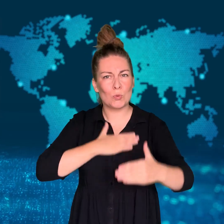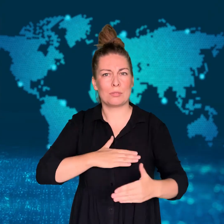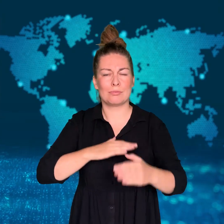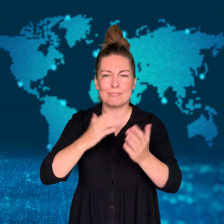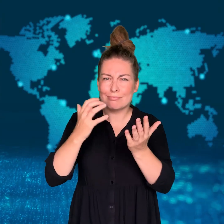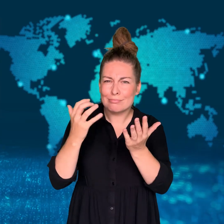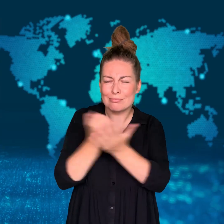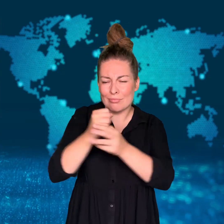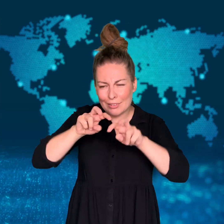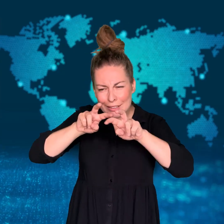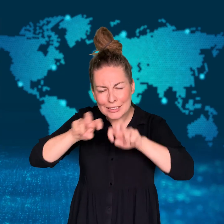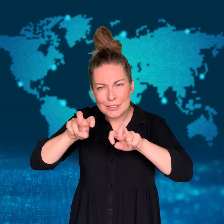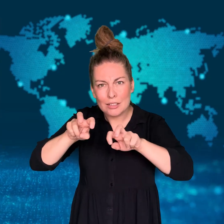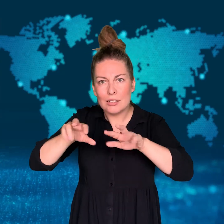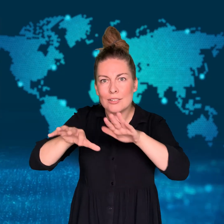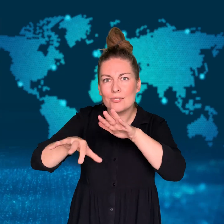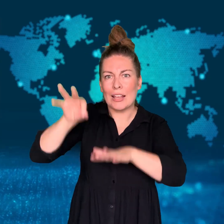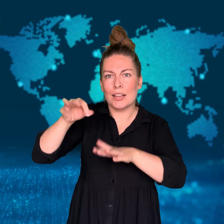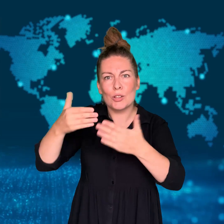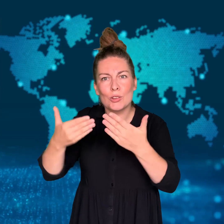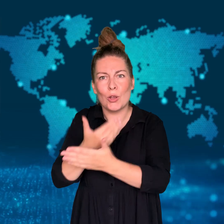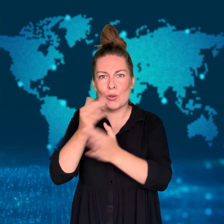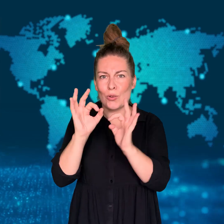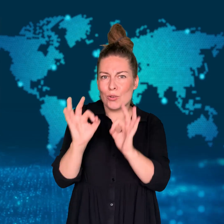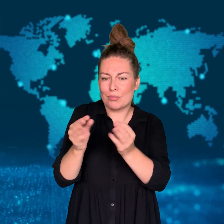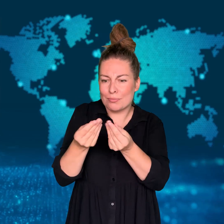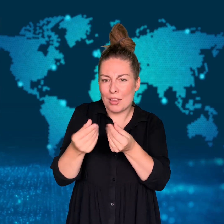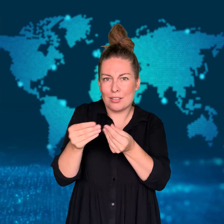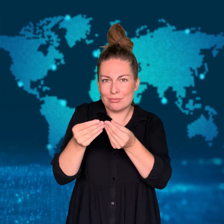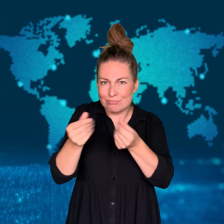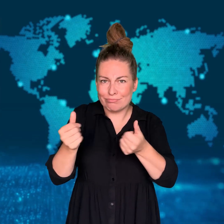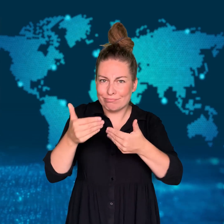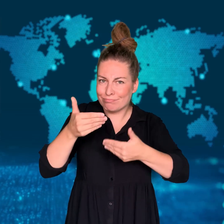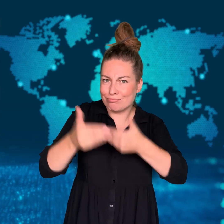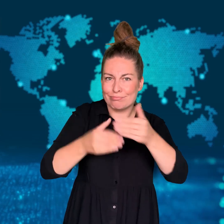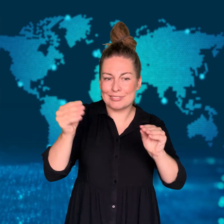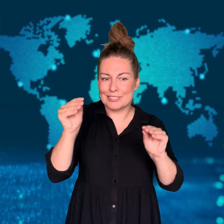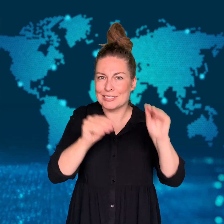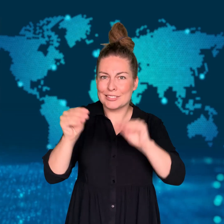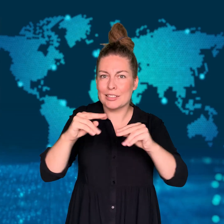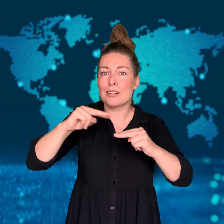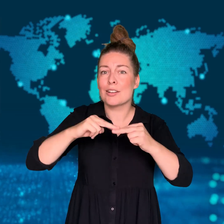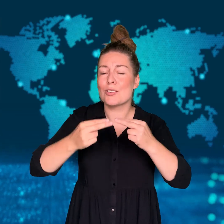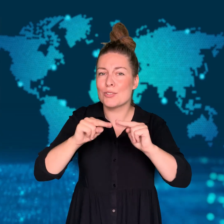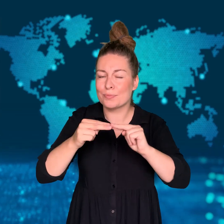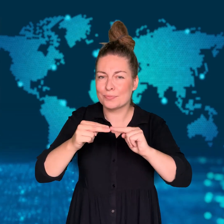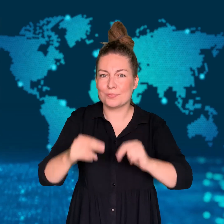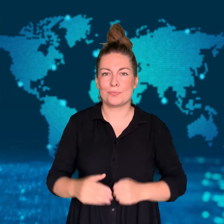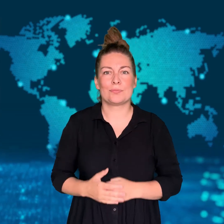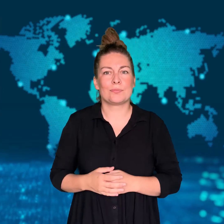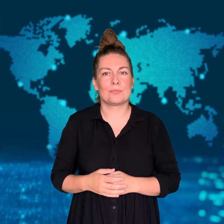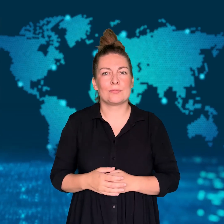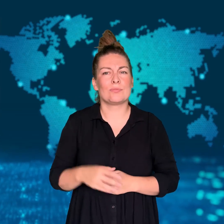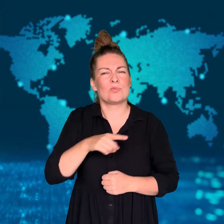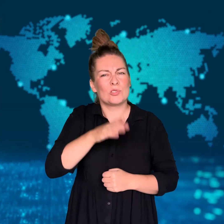The company will still be testing and developing bricks